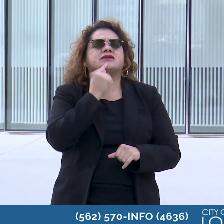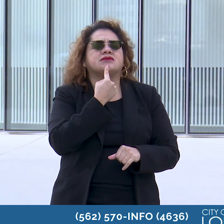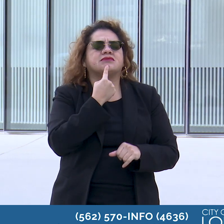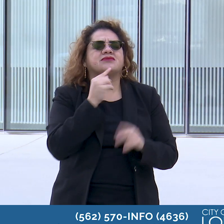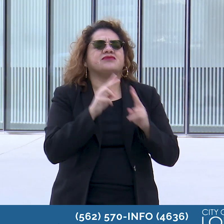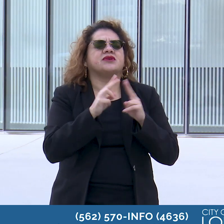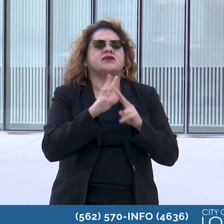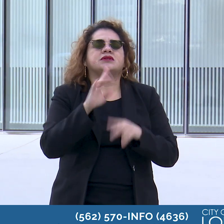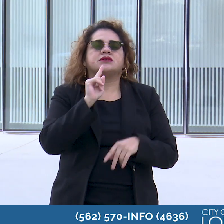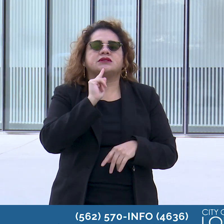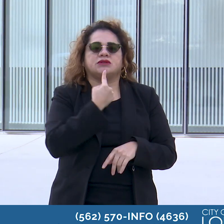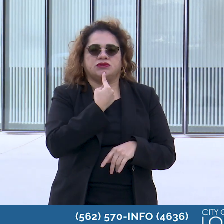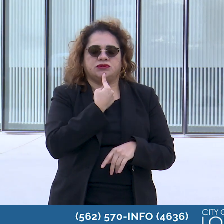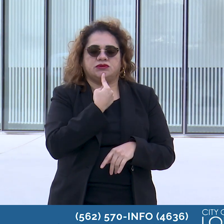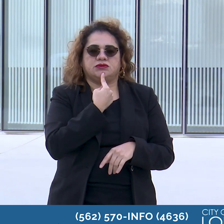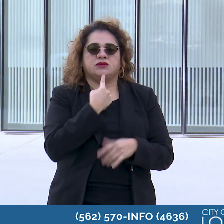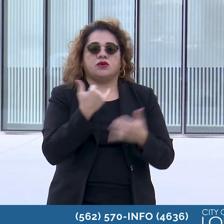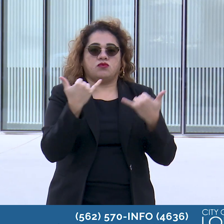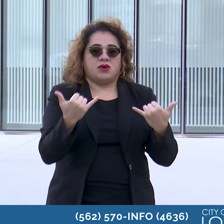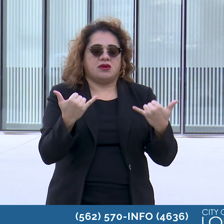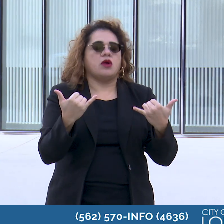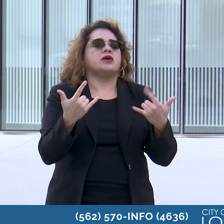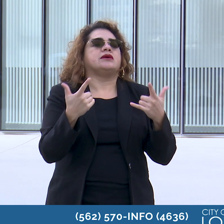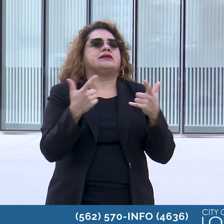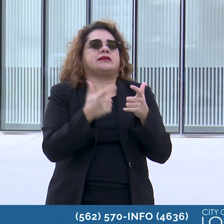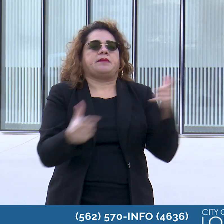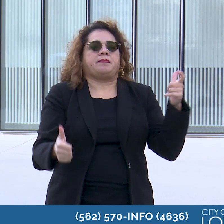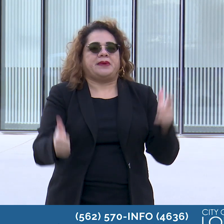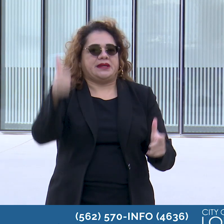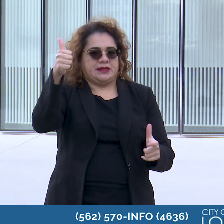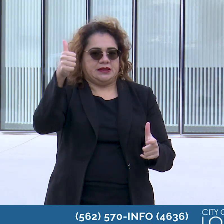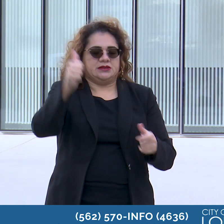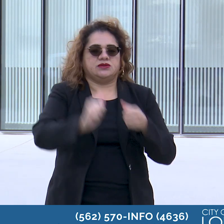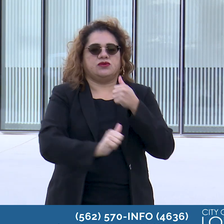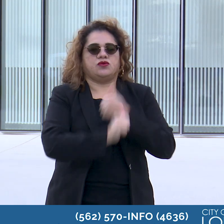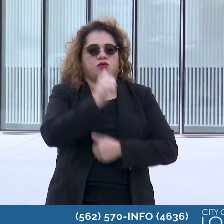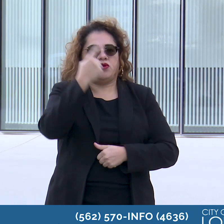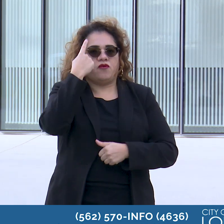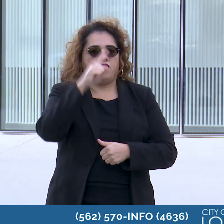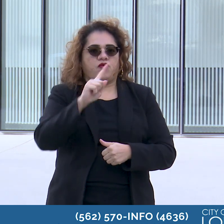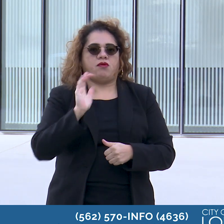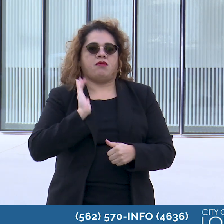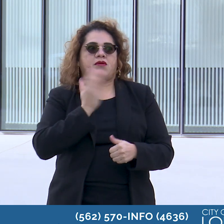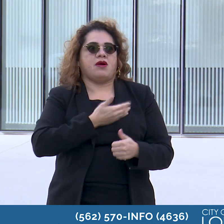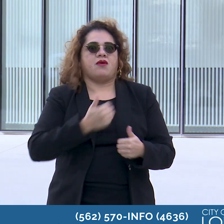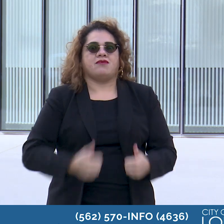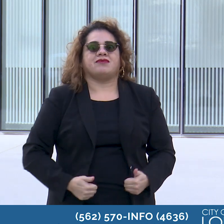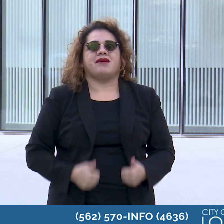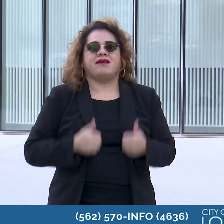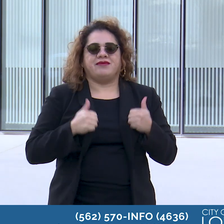And it remains the single biggest threat to life that we have faced in our city and the